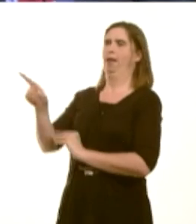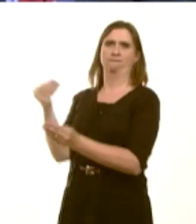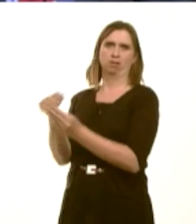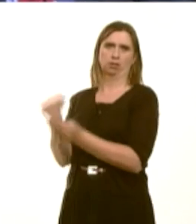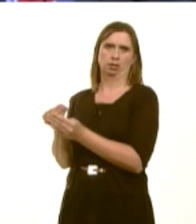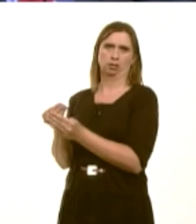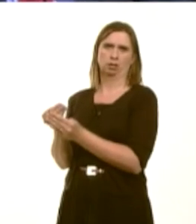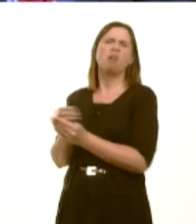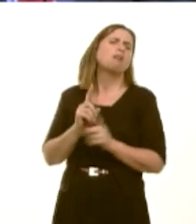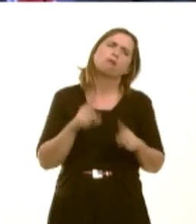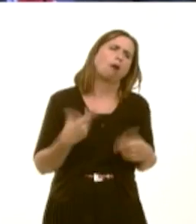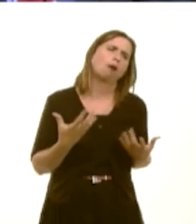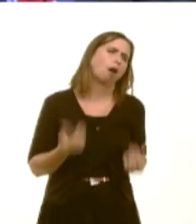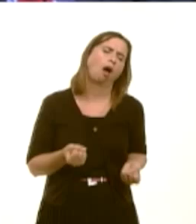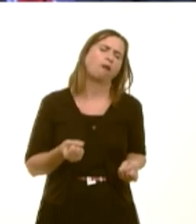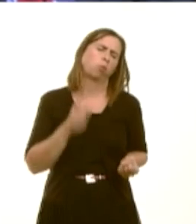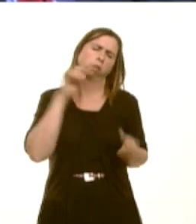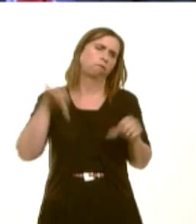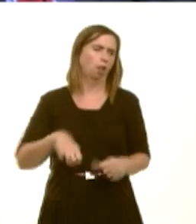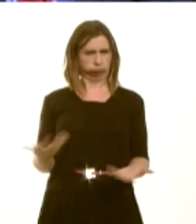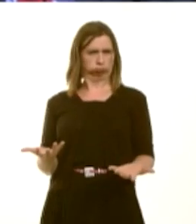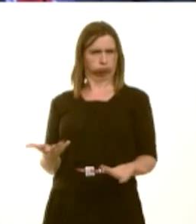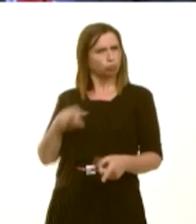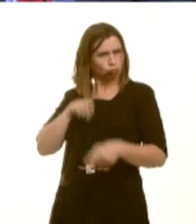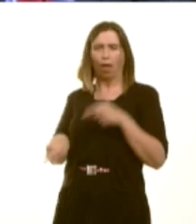place. These are matters between patient and doctor, but thatís what the leader of the